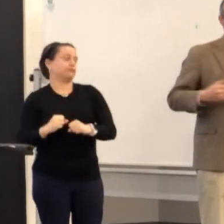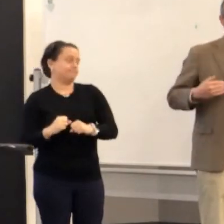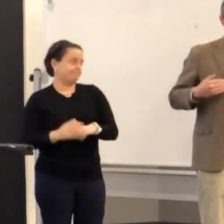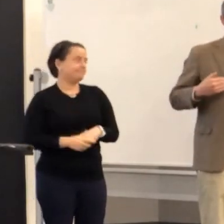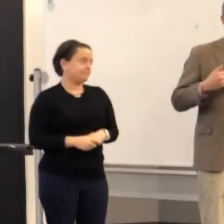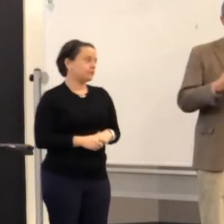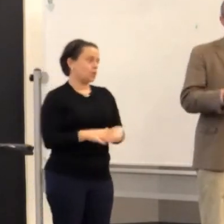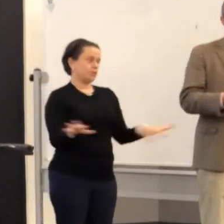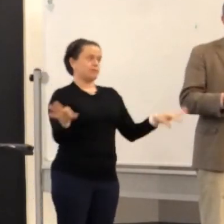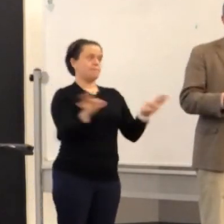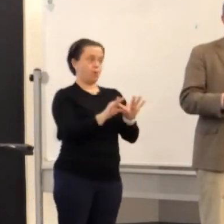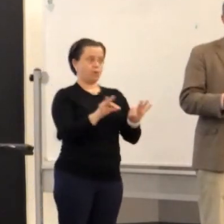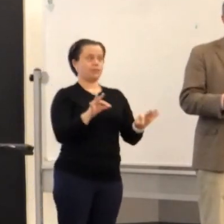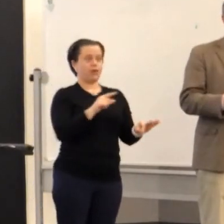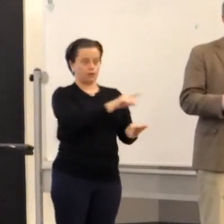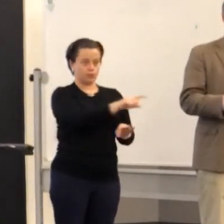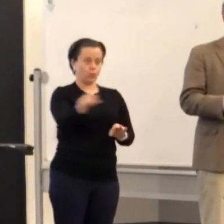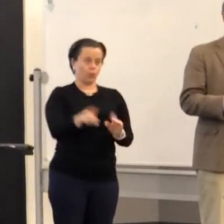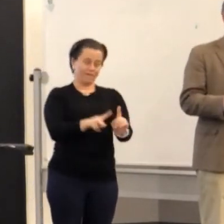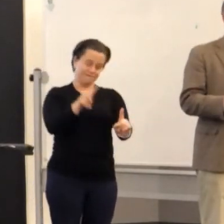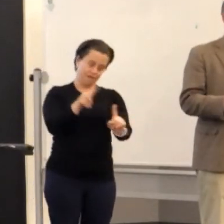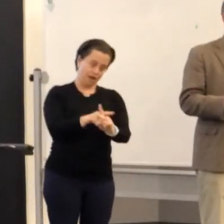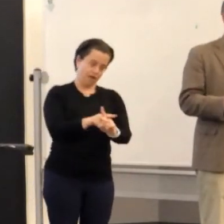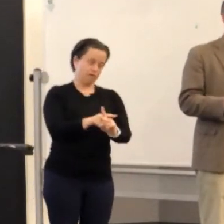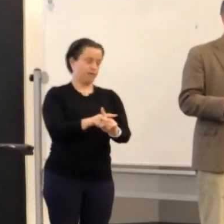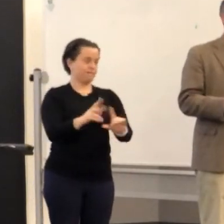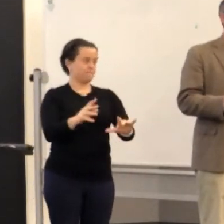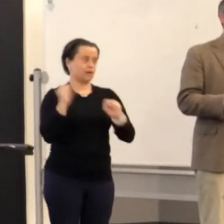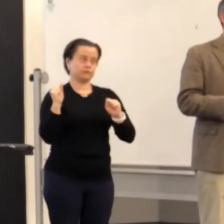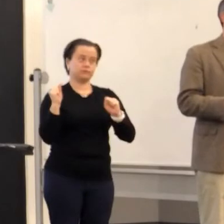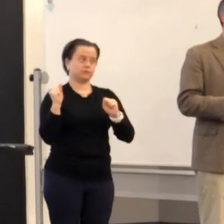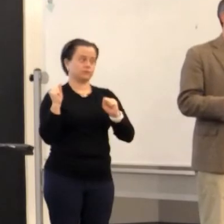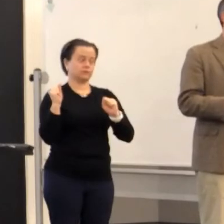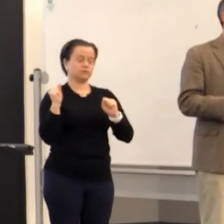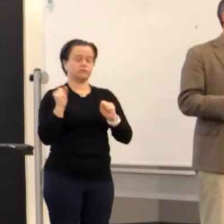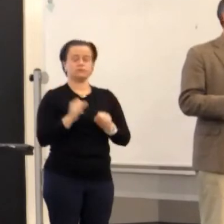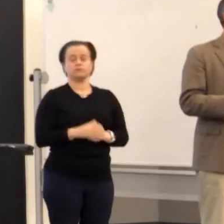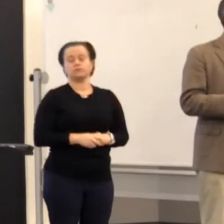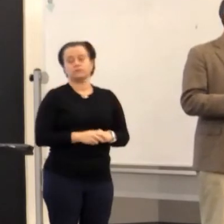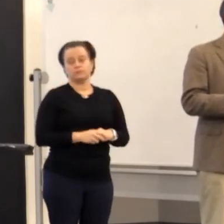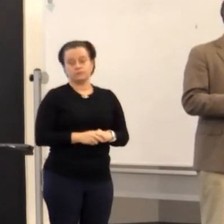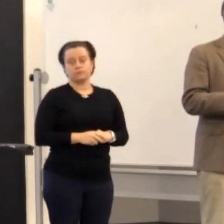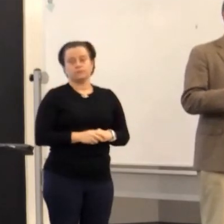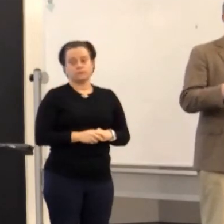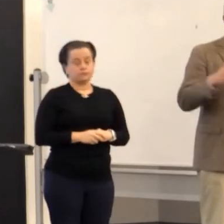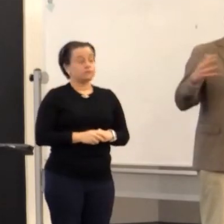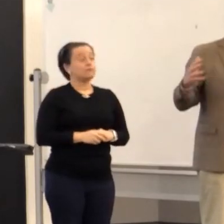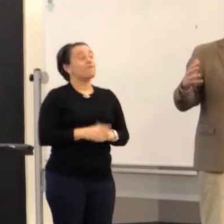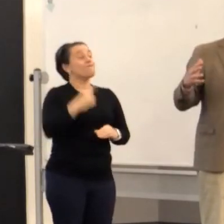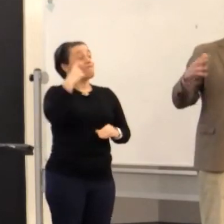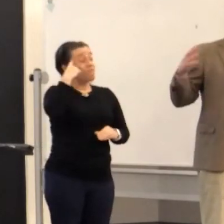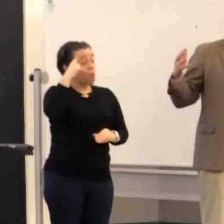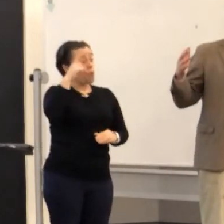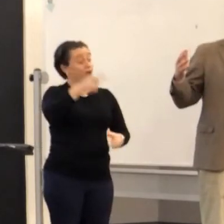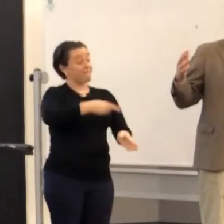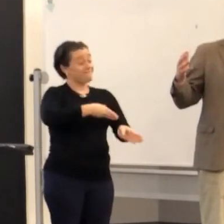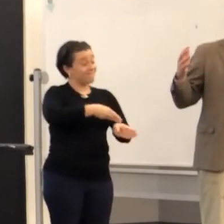to try to file patent applications as quickly as possible, particularly in fields where we know there are other people